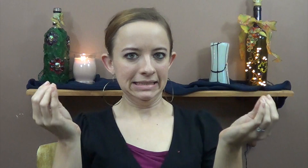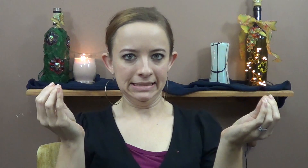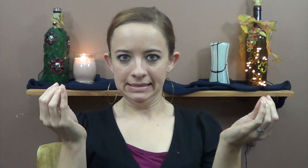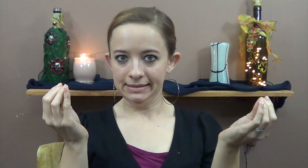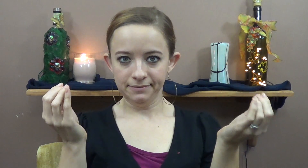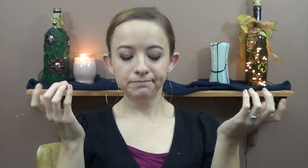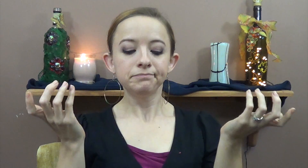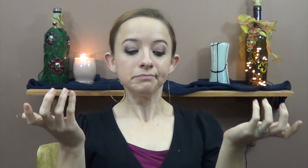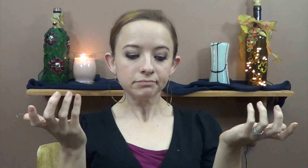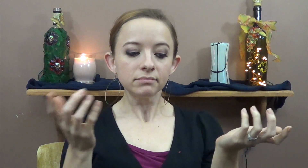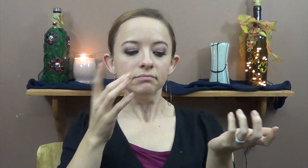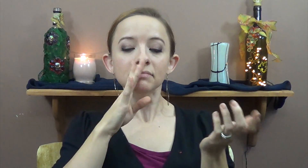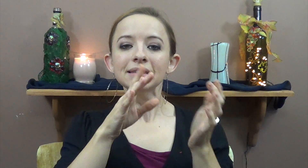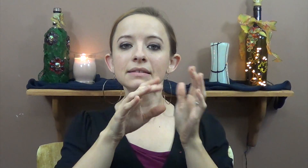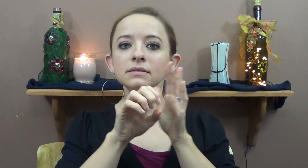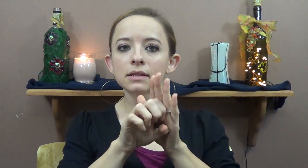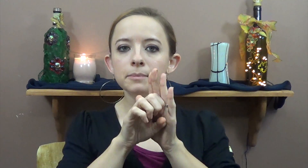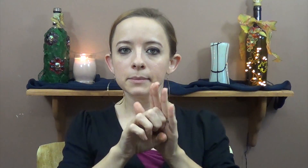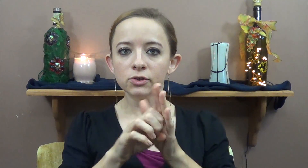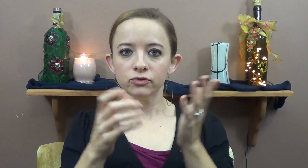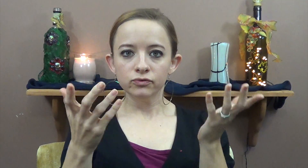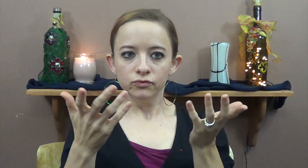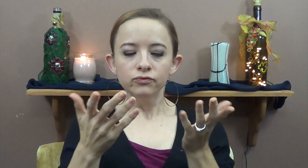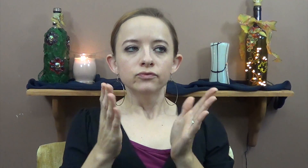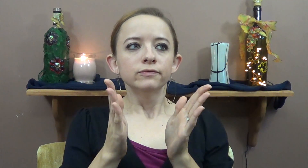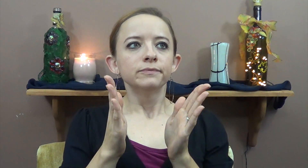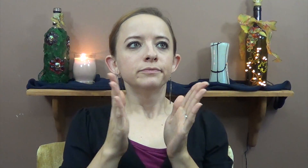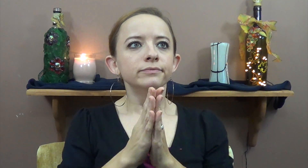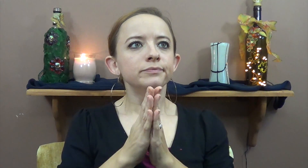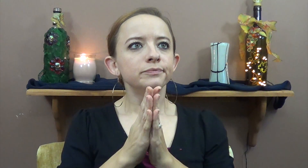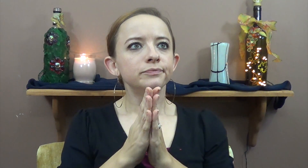word don't really have any connection. There's no reason that sign